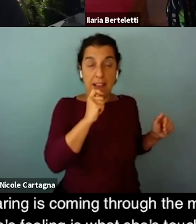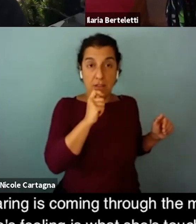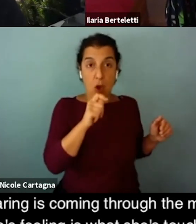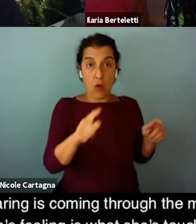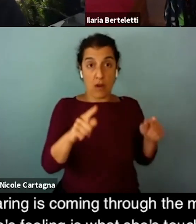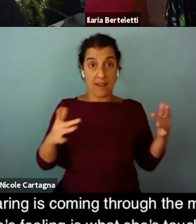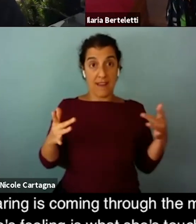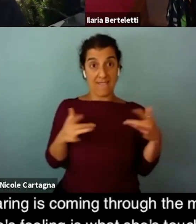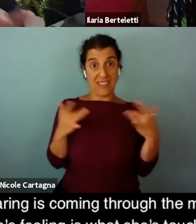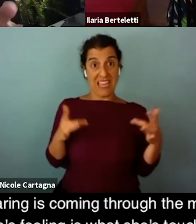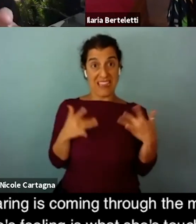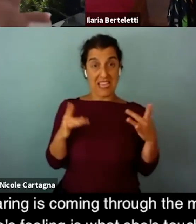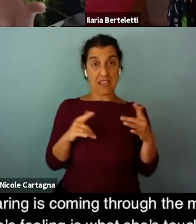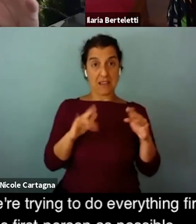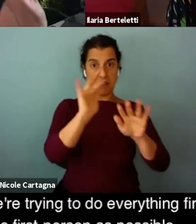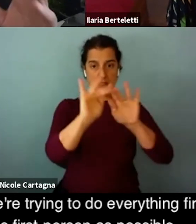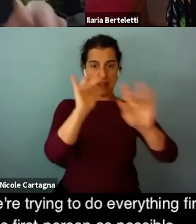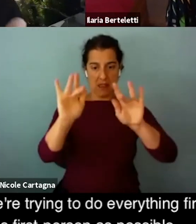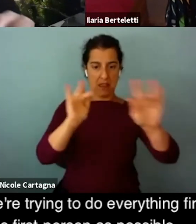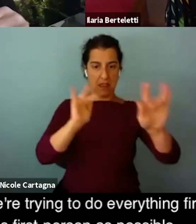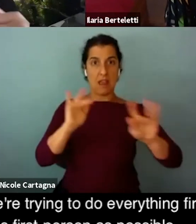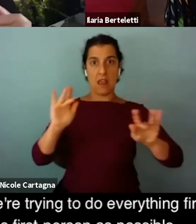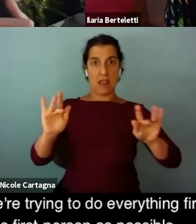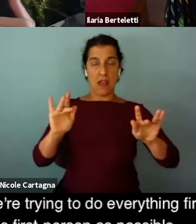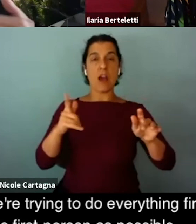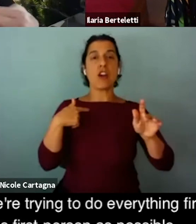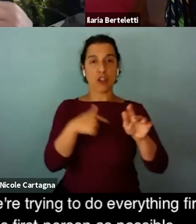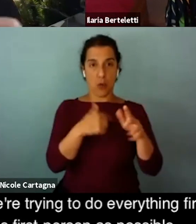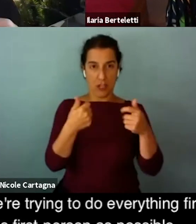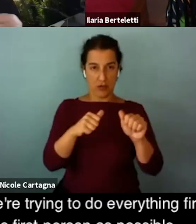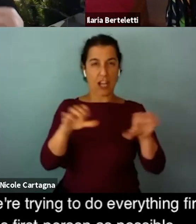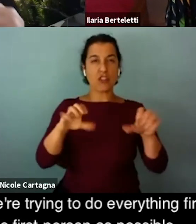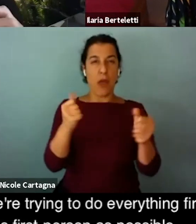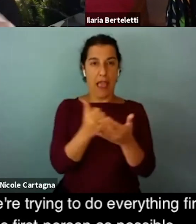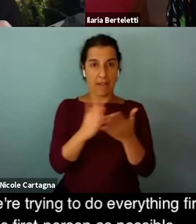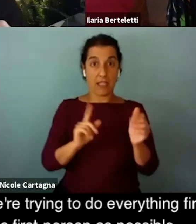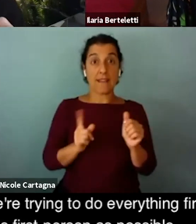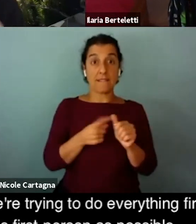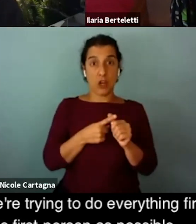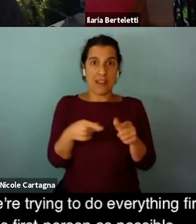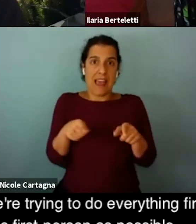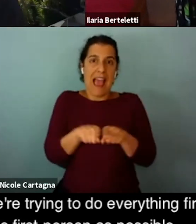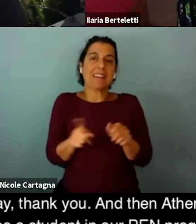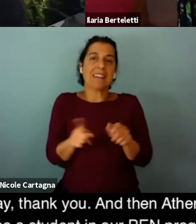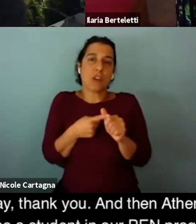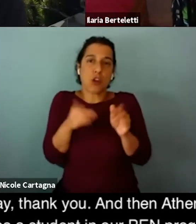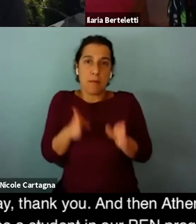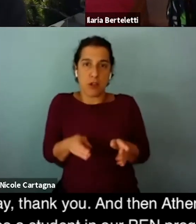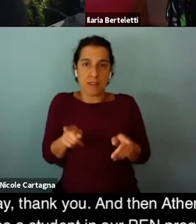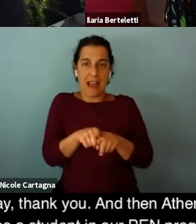is what she's touching so we're trying to do everything first as first person as possible okay